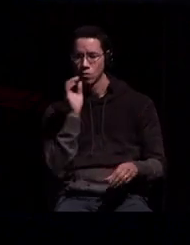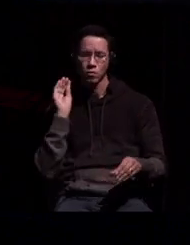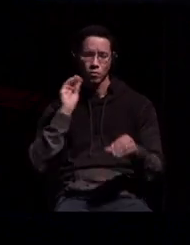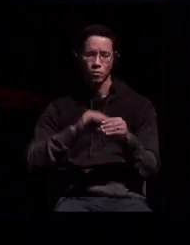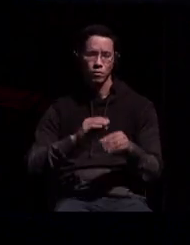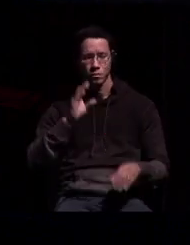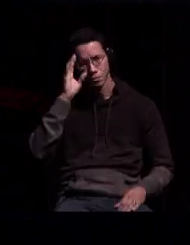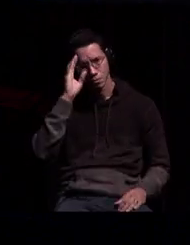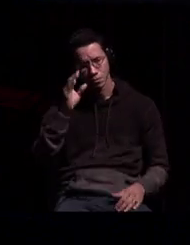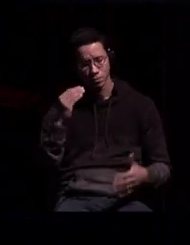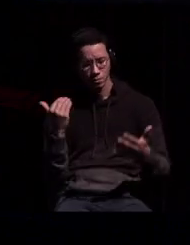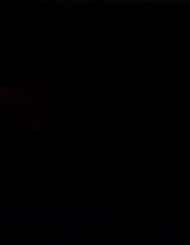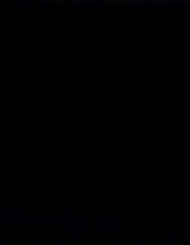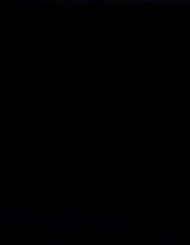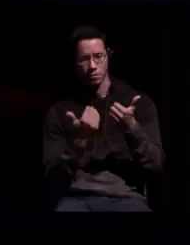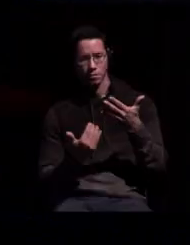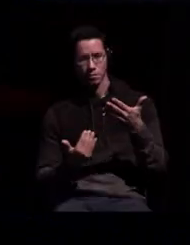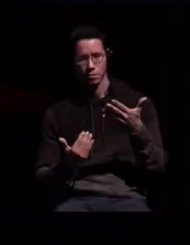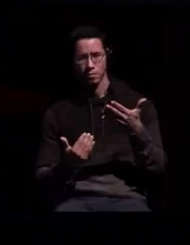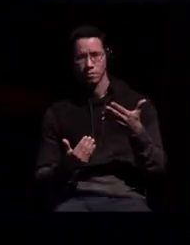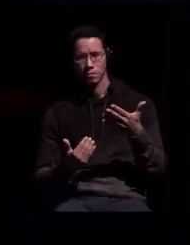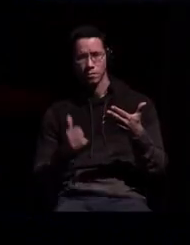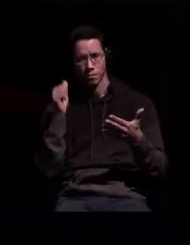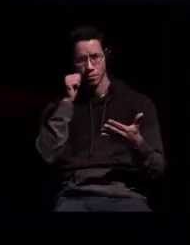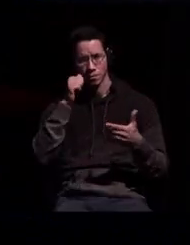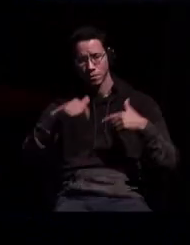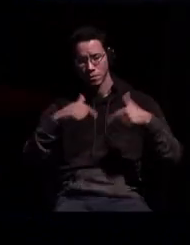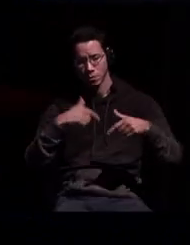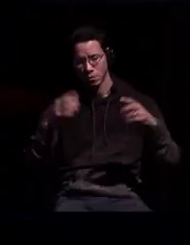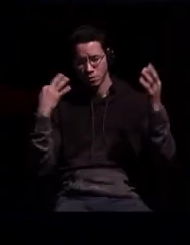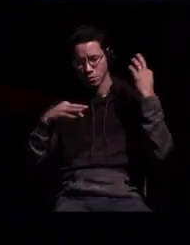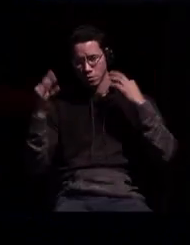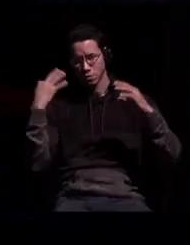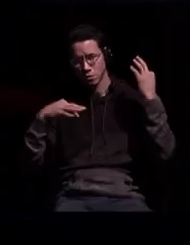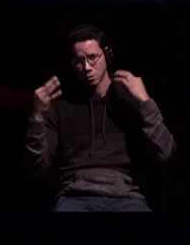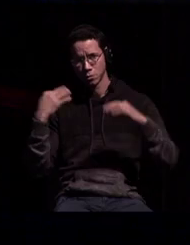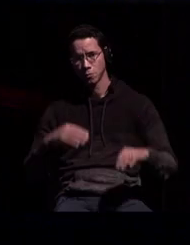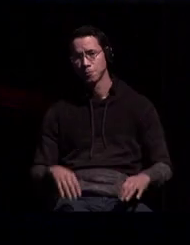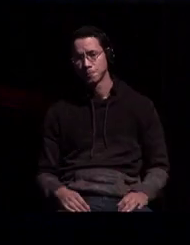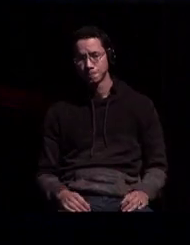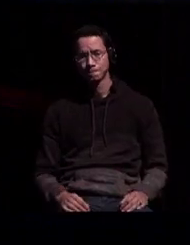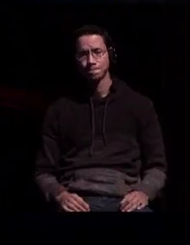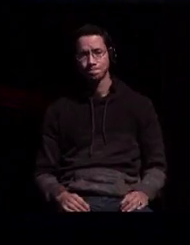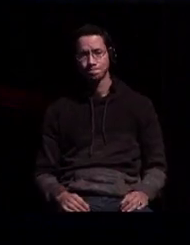priorities for tourism. So that is the first step, the feminization.